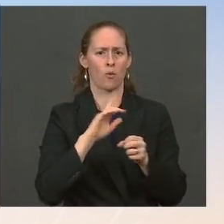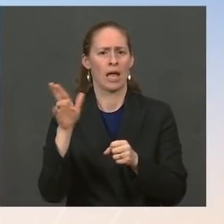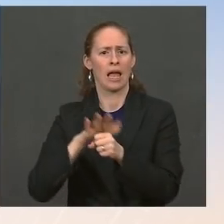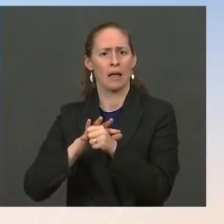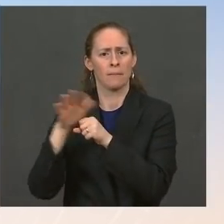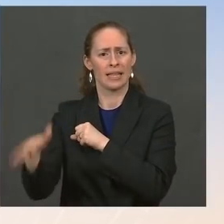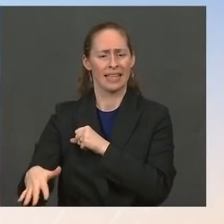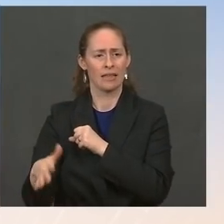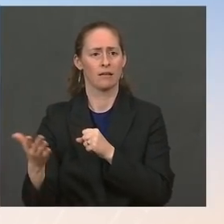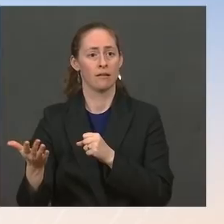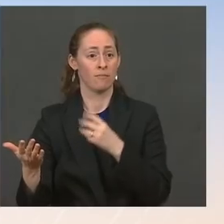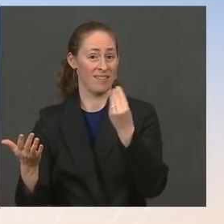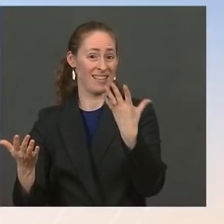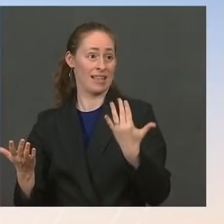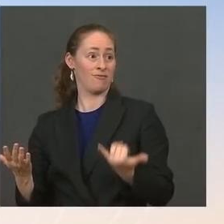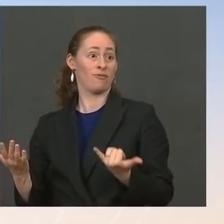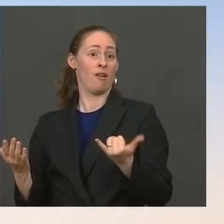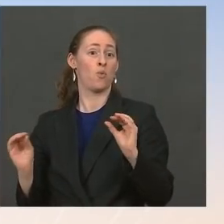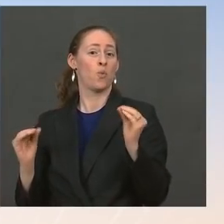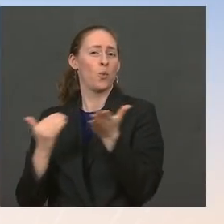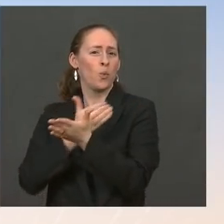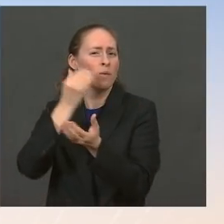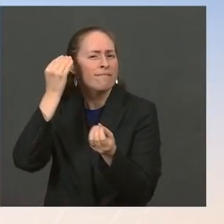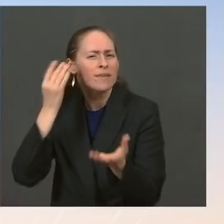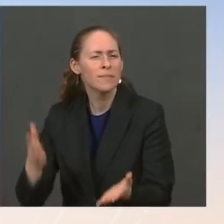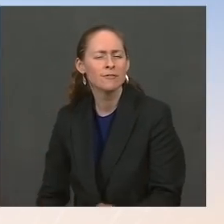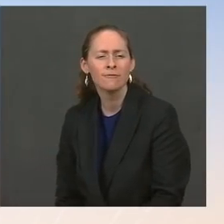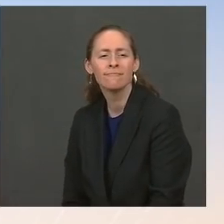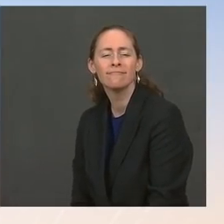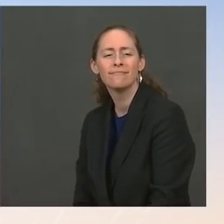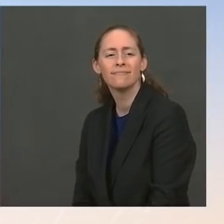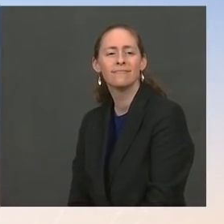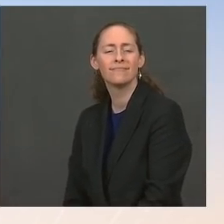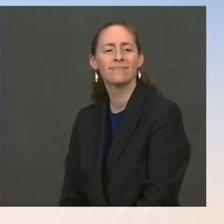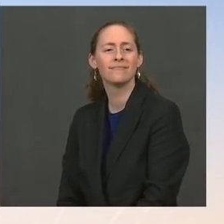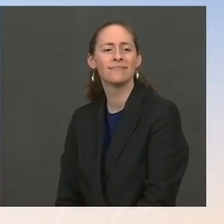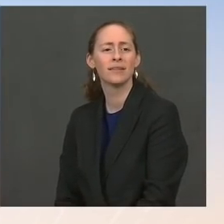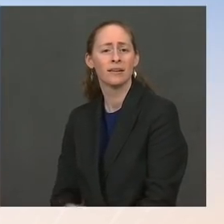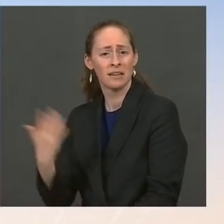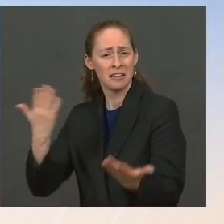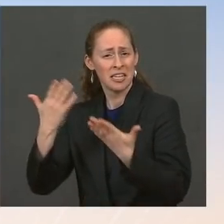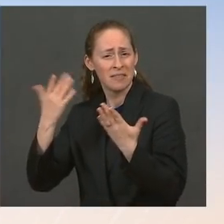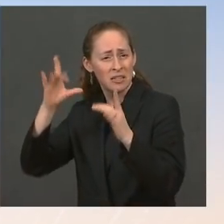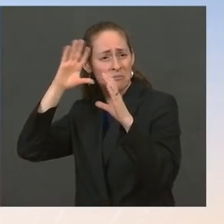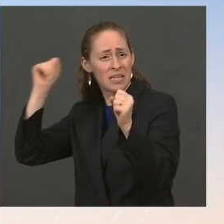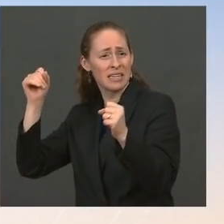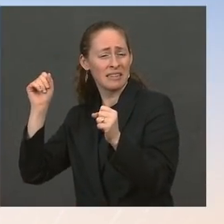The Press: Okay. Is Biden considering using authority under a 2015 budget bill to declare an emergency